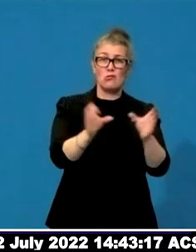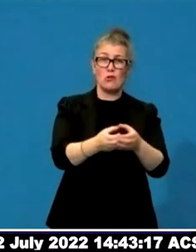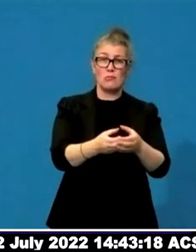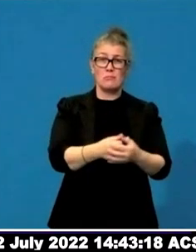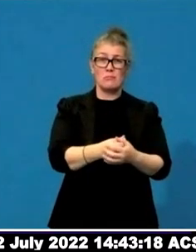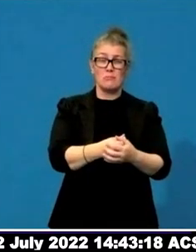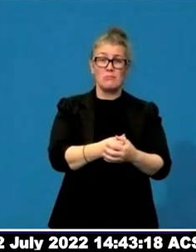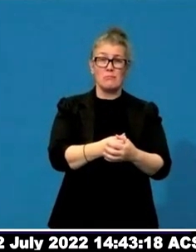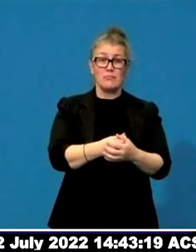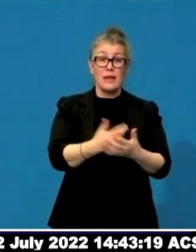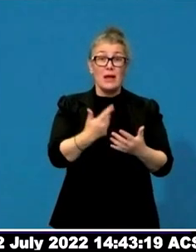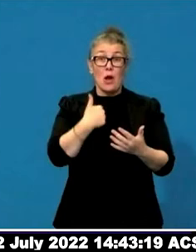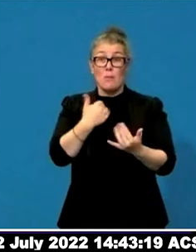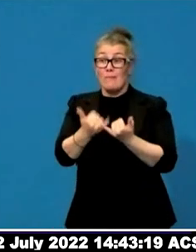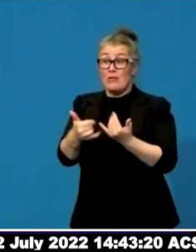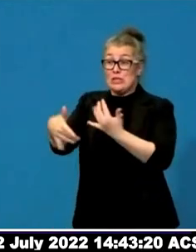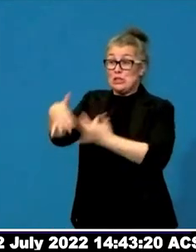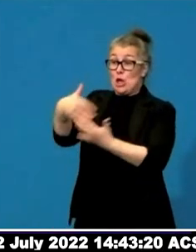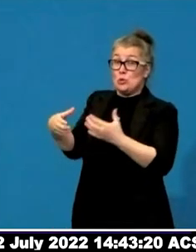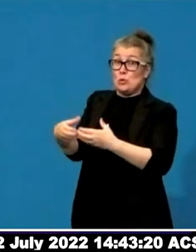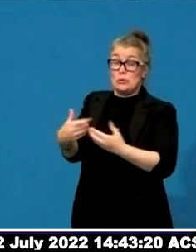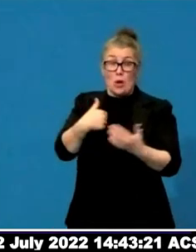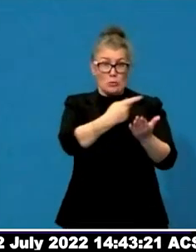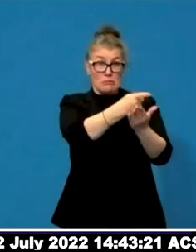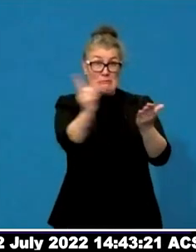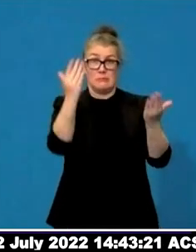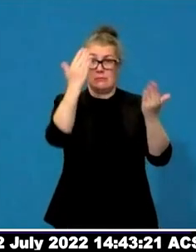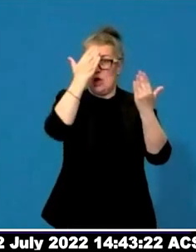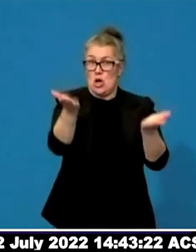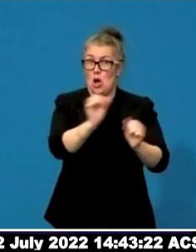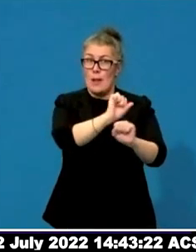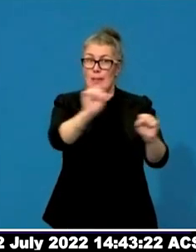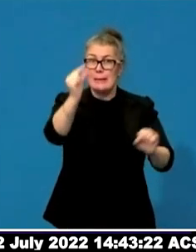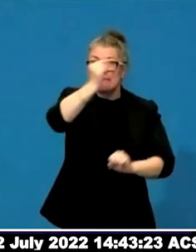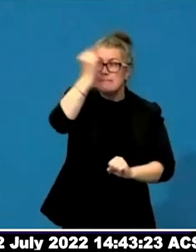So I wouldn't know everyone or what their intentions are. But I just love the group itself.